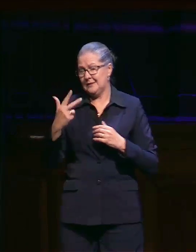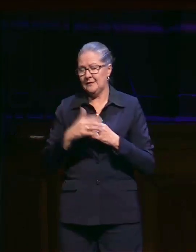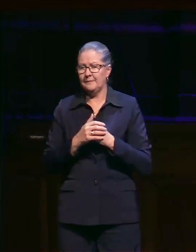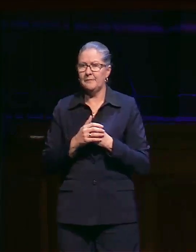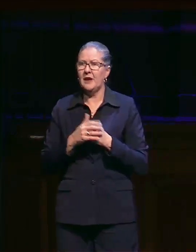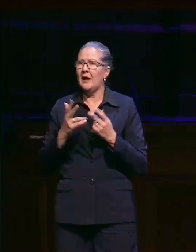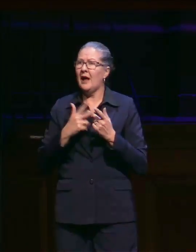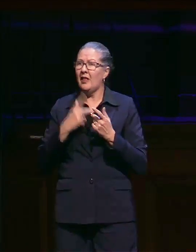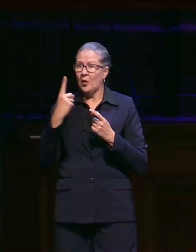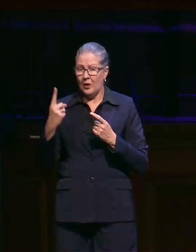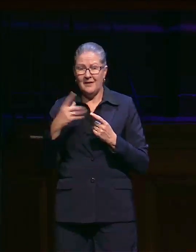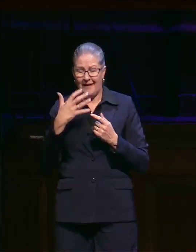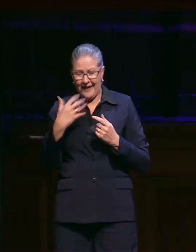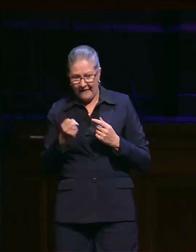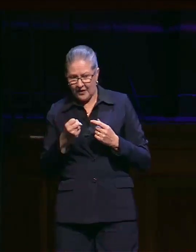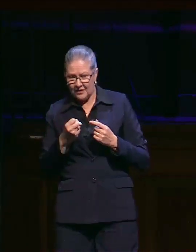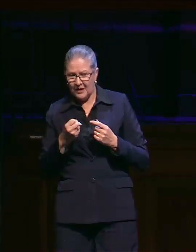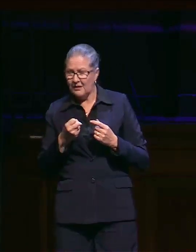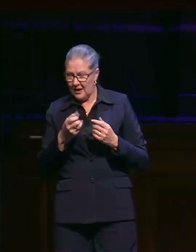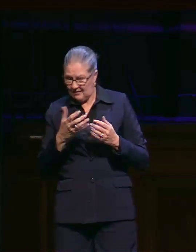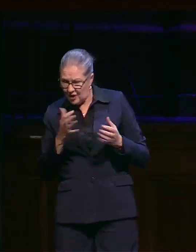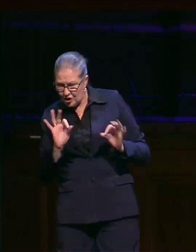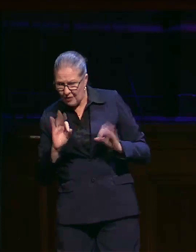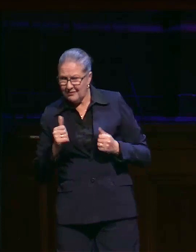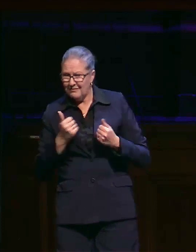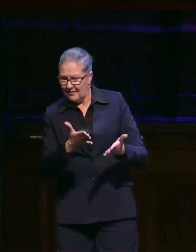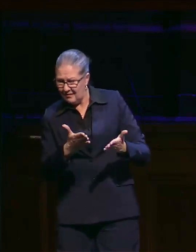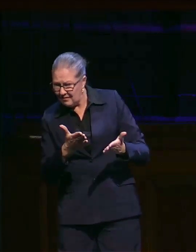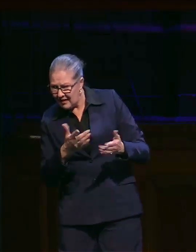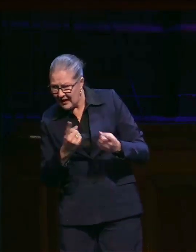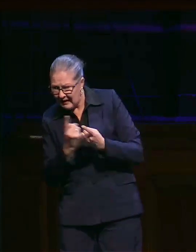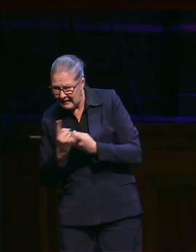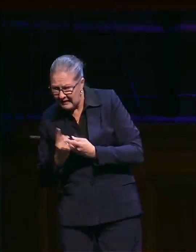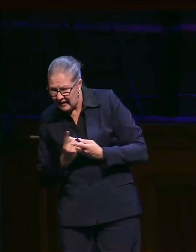also paints a bleak picture now income measures they tell us about how families